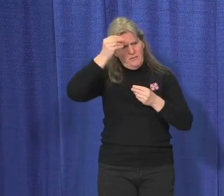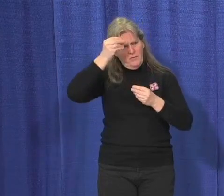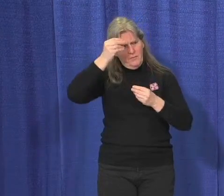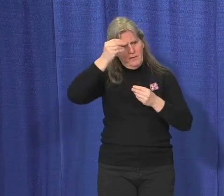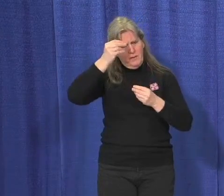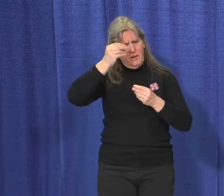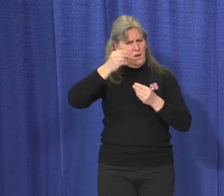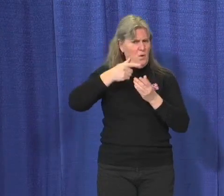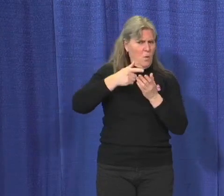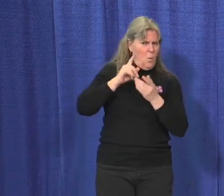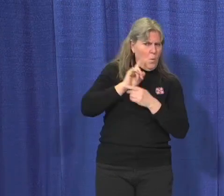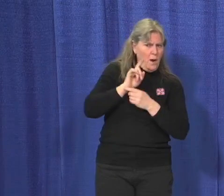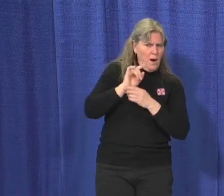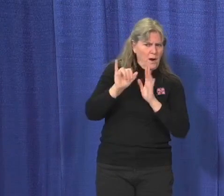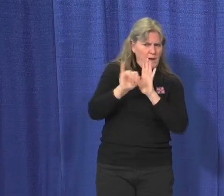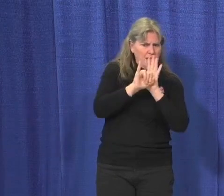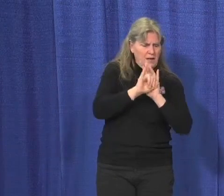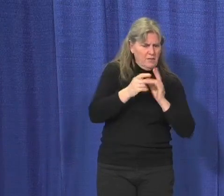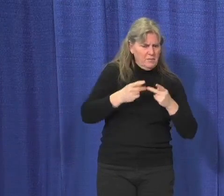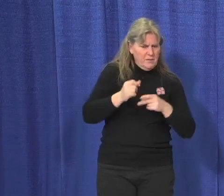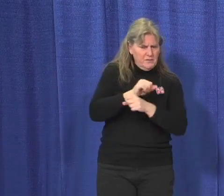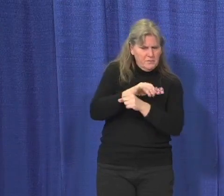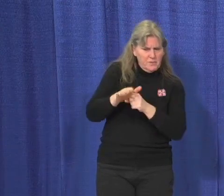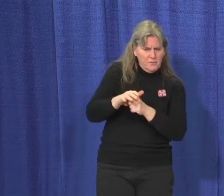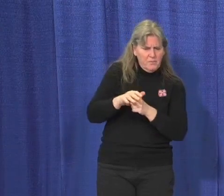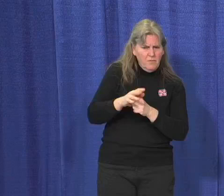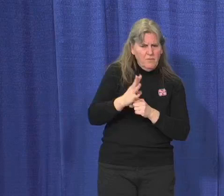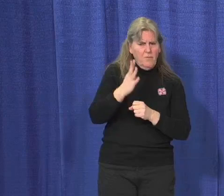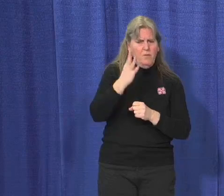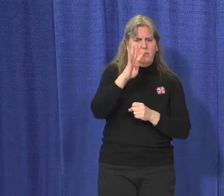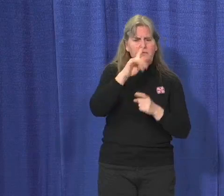information to track the extent of COVID which could be anywhere